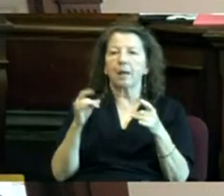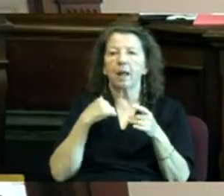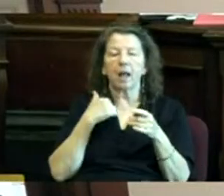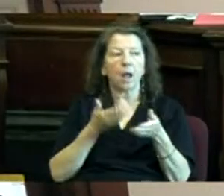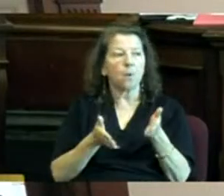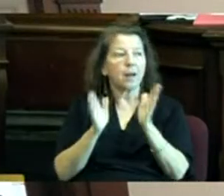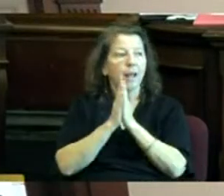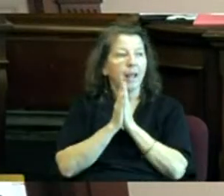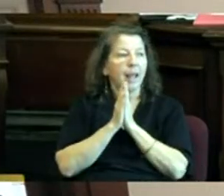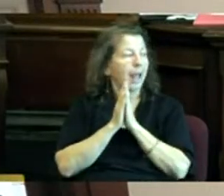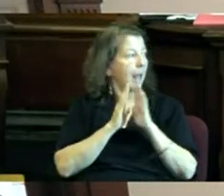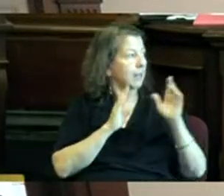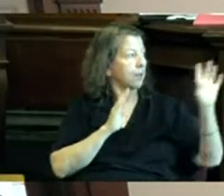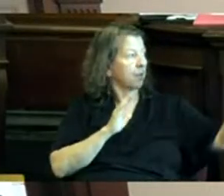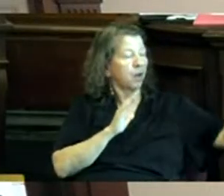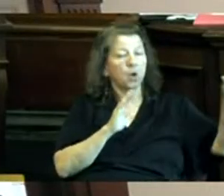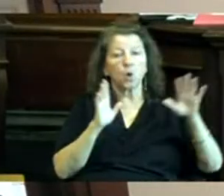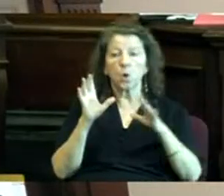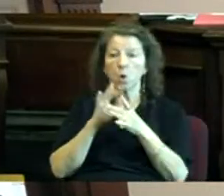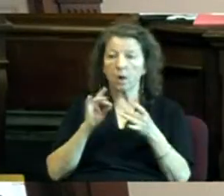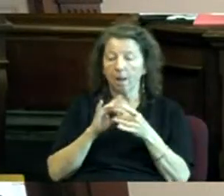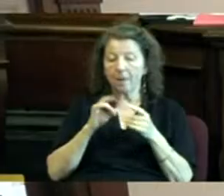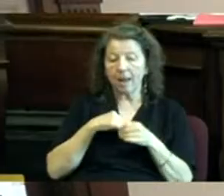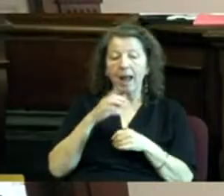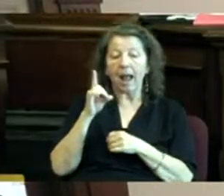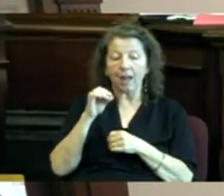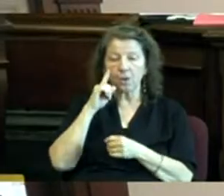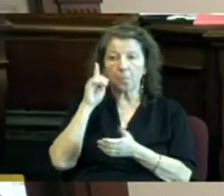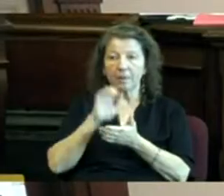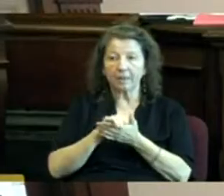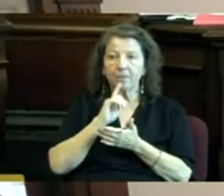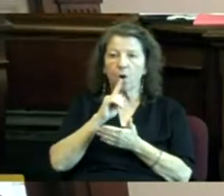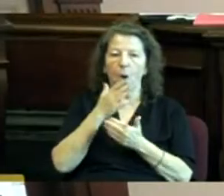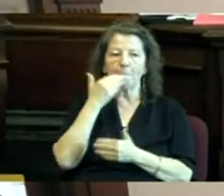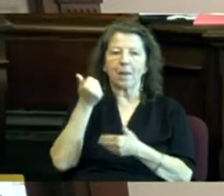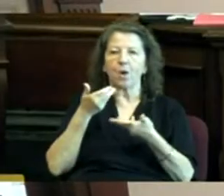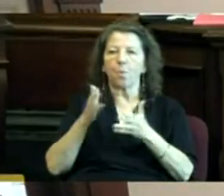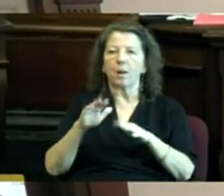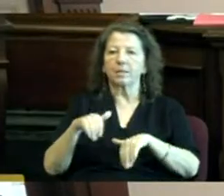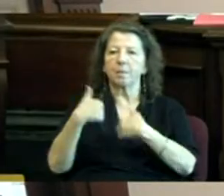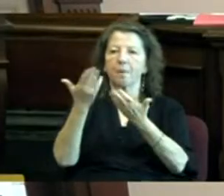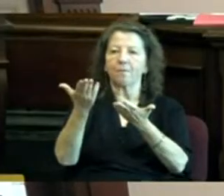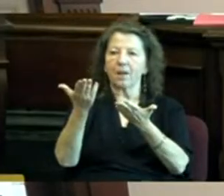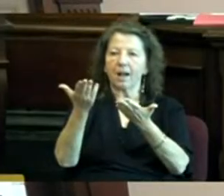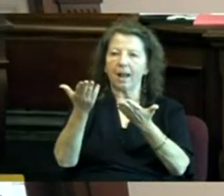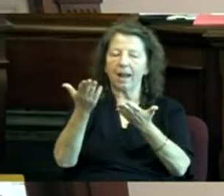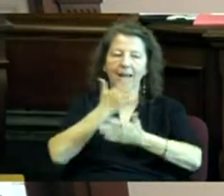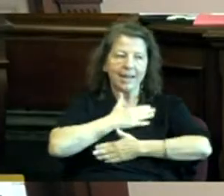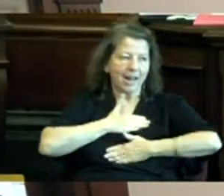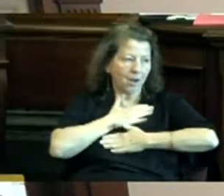with a question. Yes. So just a comment. I would just echo Chair